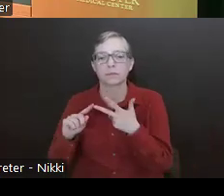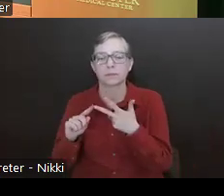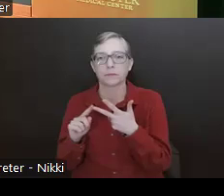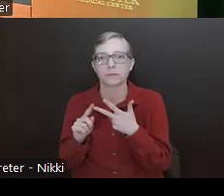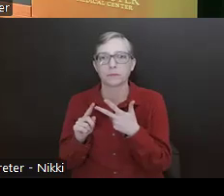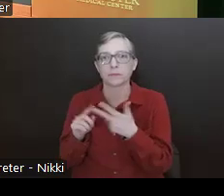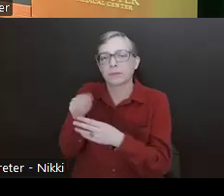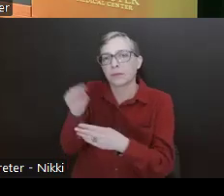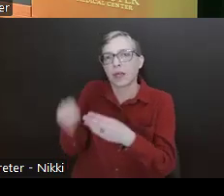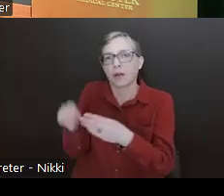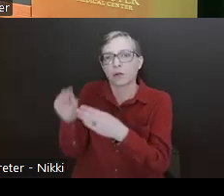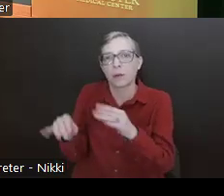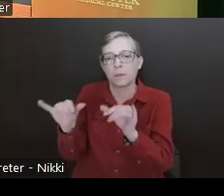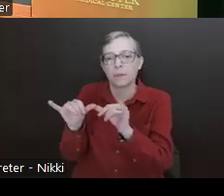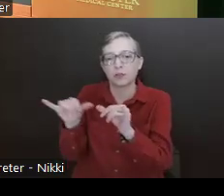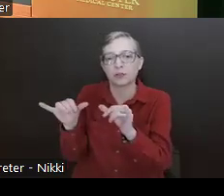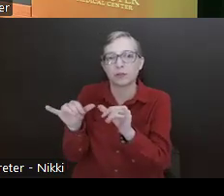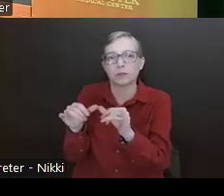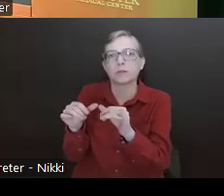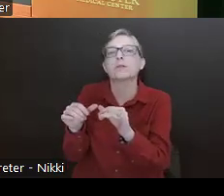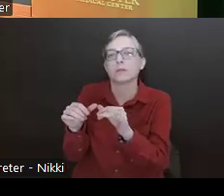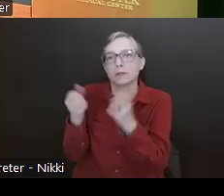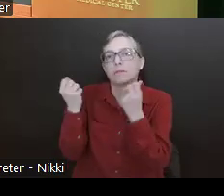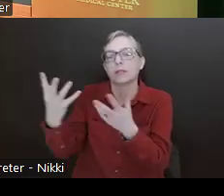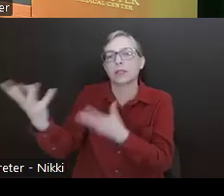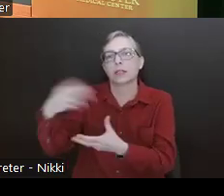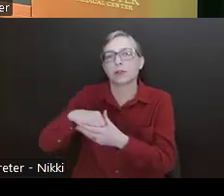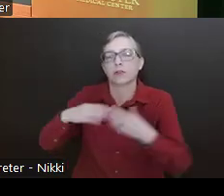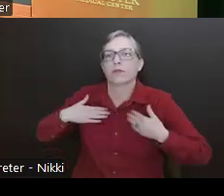that have a lot of physical symptoms on them uh so the Montgomery Asper depression rating scale